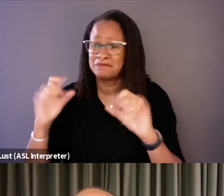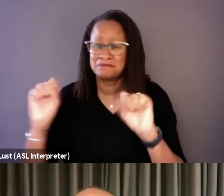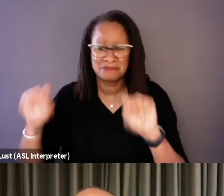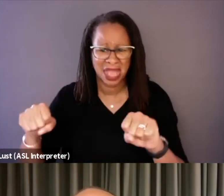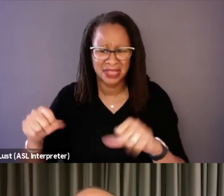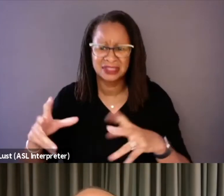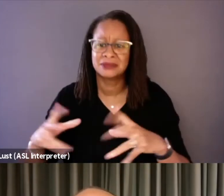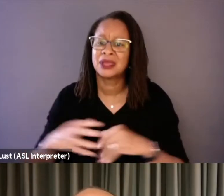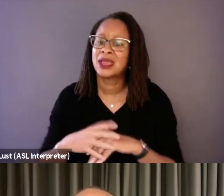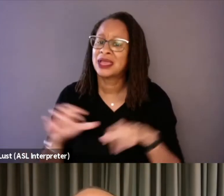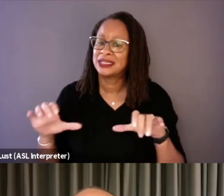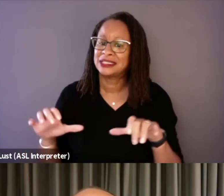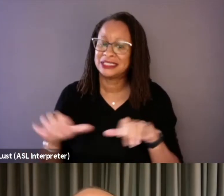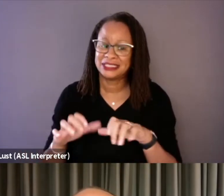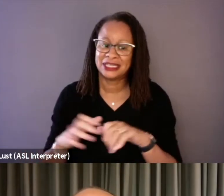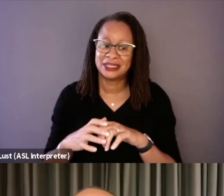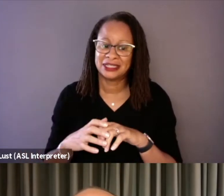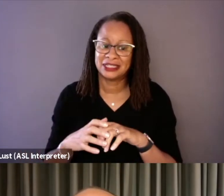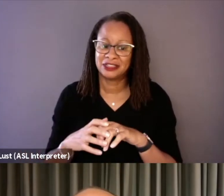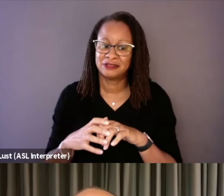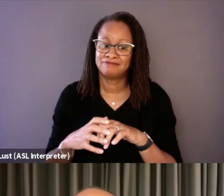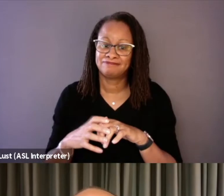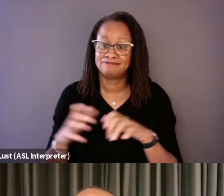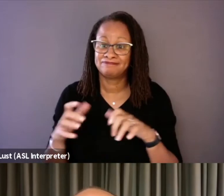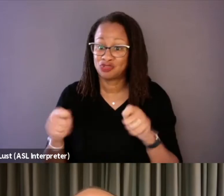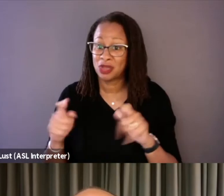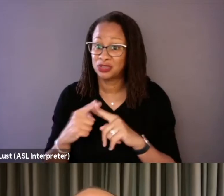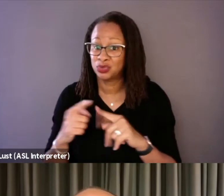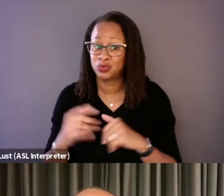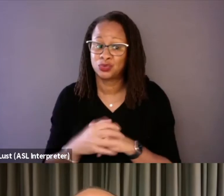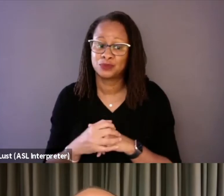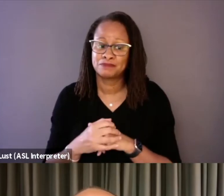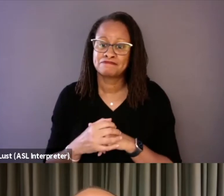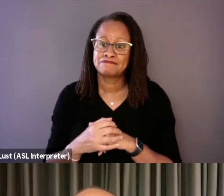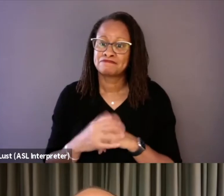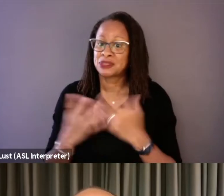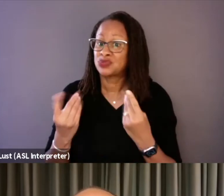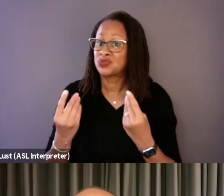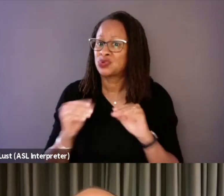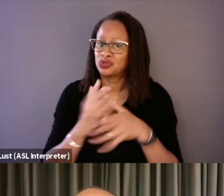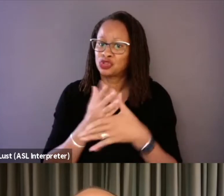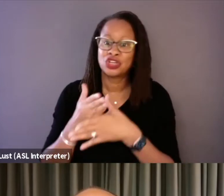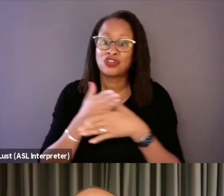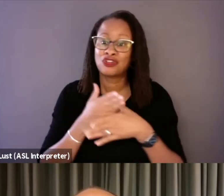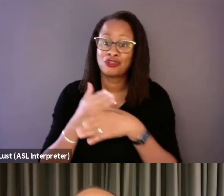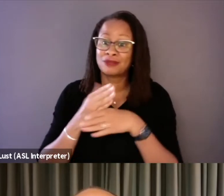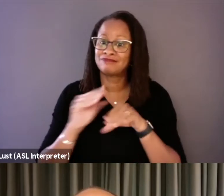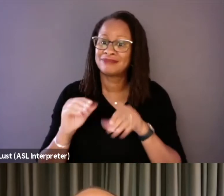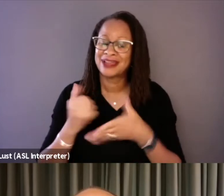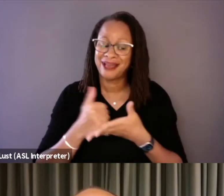as much of it as he could stomach, he tried to spread that around and try to help other people that he knew,